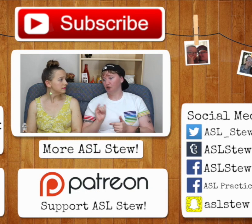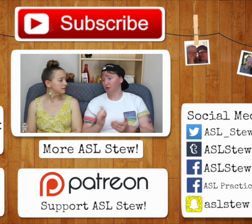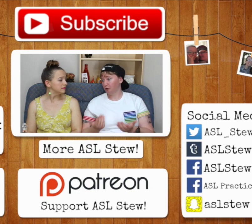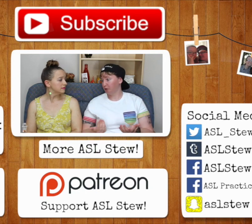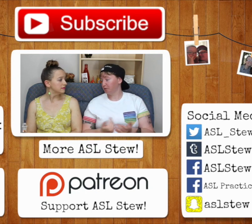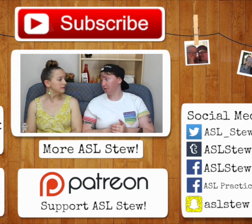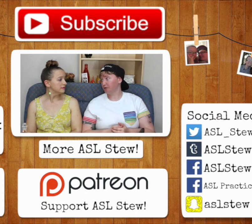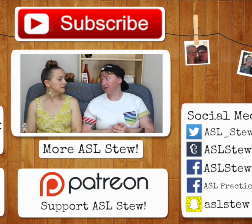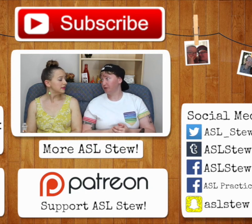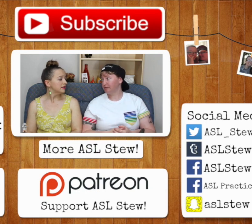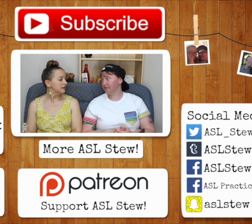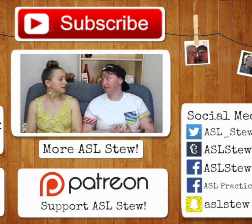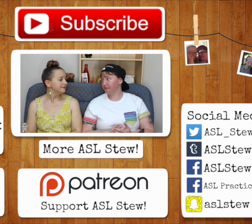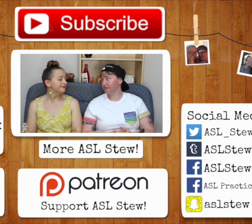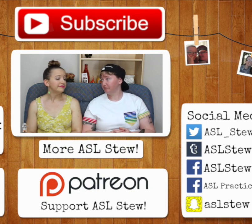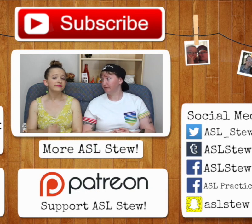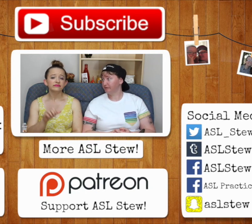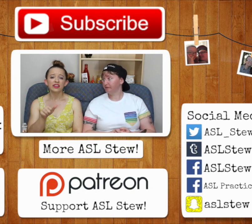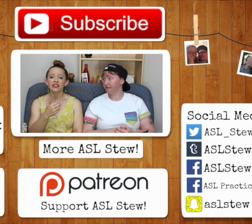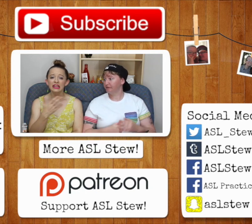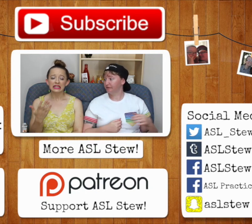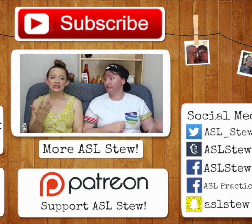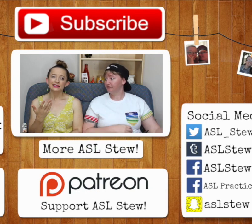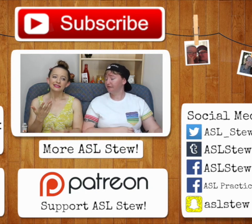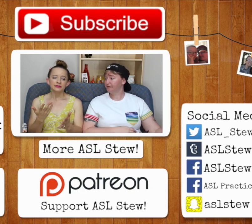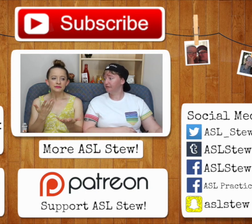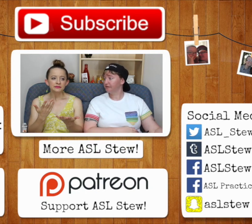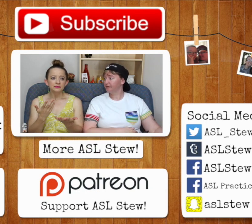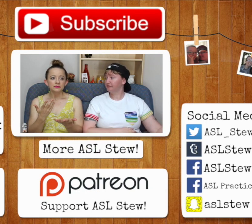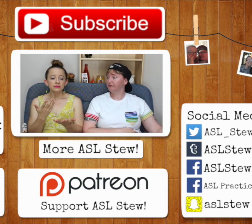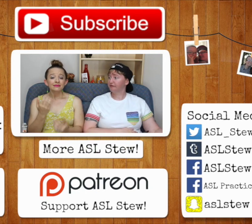[Jenna] ... as the homophobia. [Jill] Right, another thing